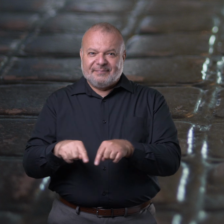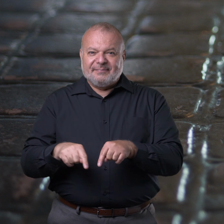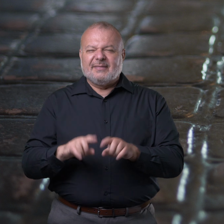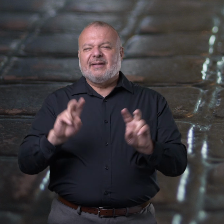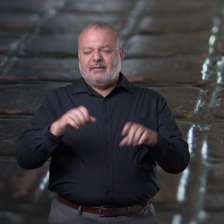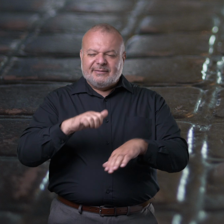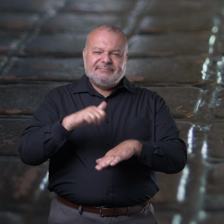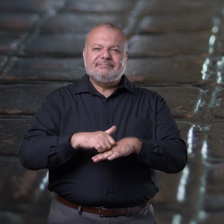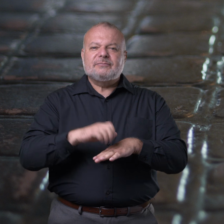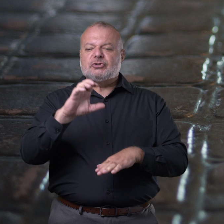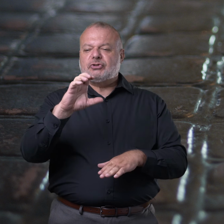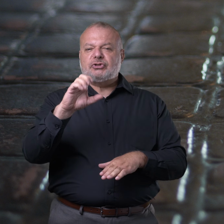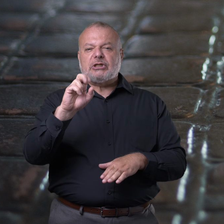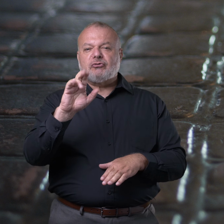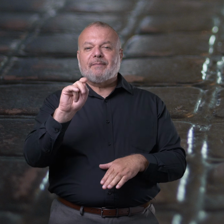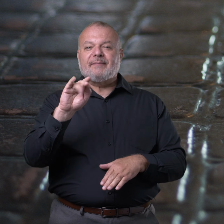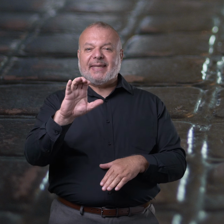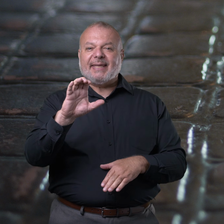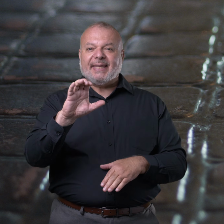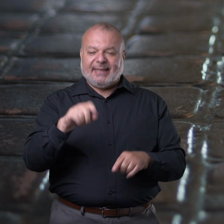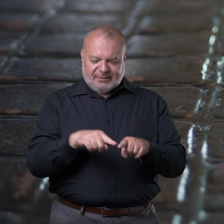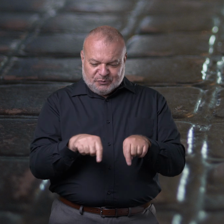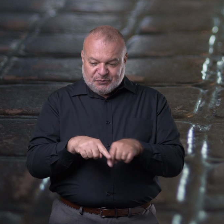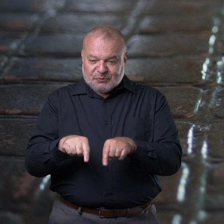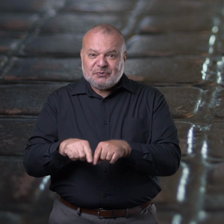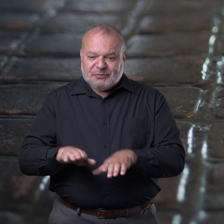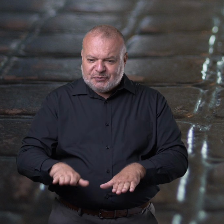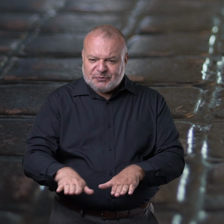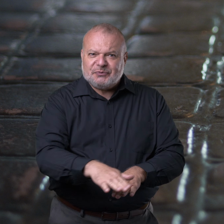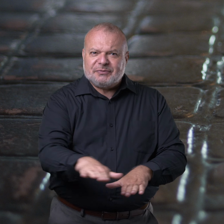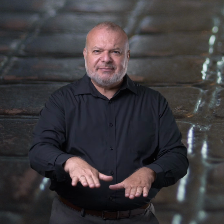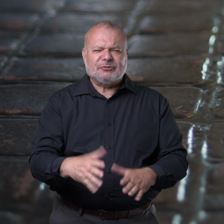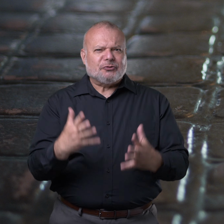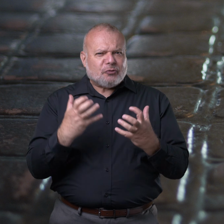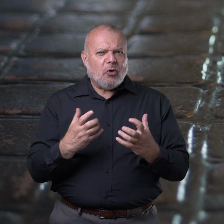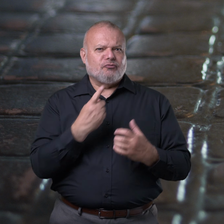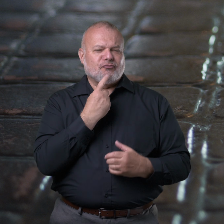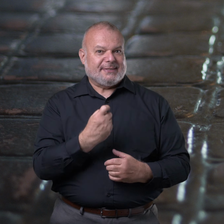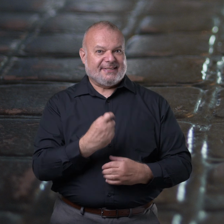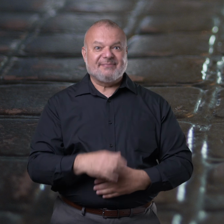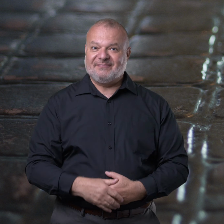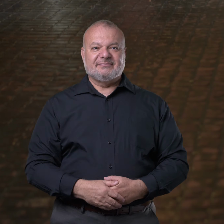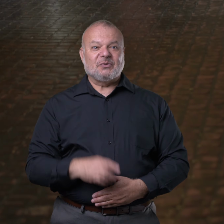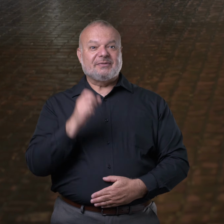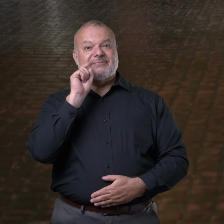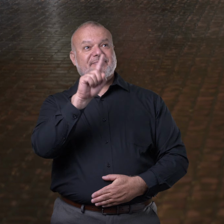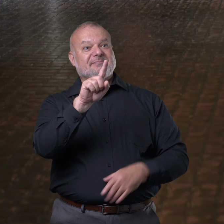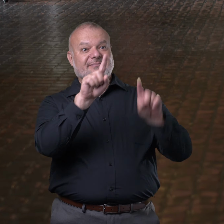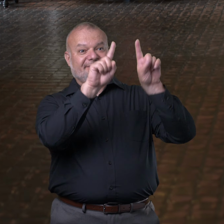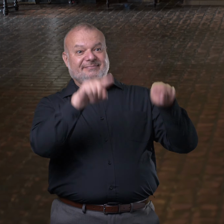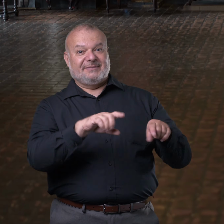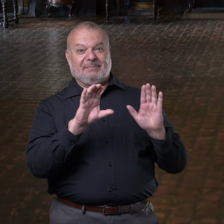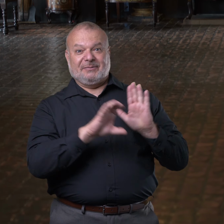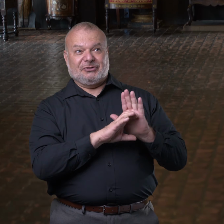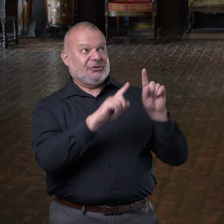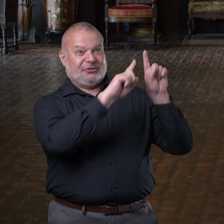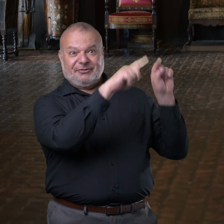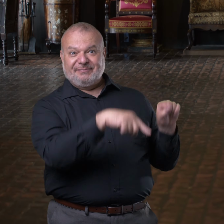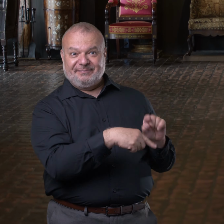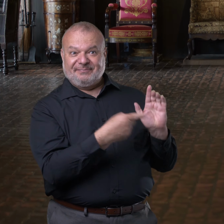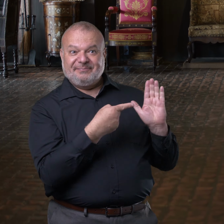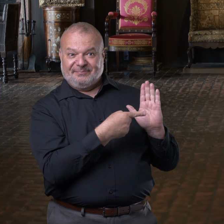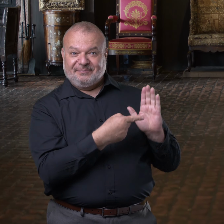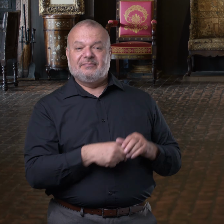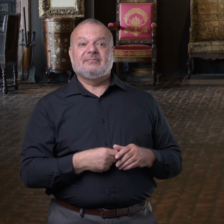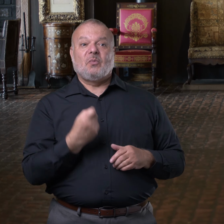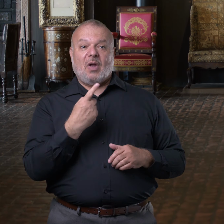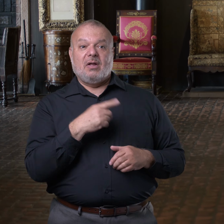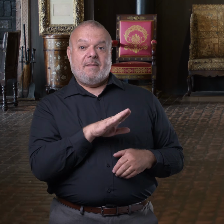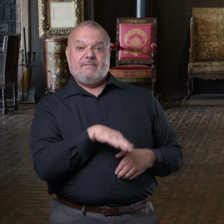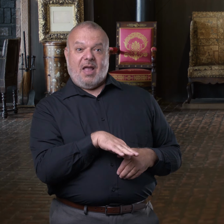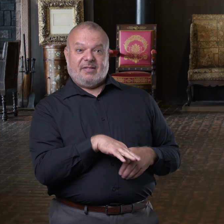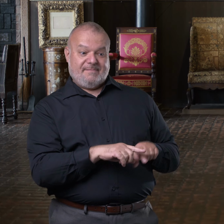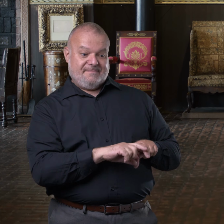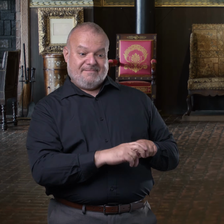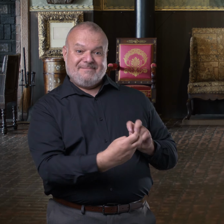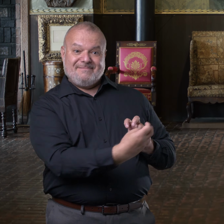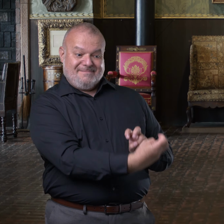The painting hangs in the northwest corner of the room above a very ornate love seat